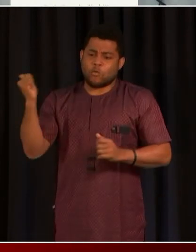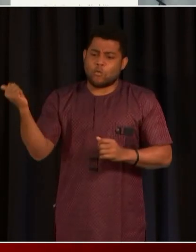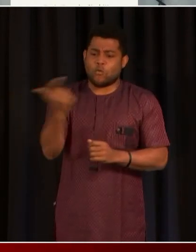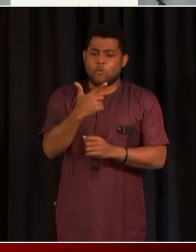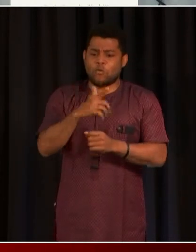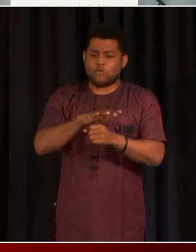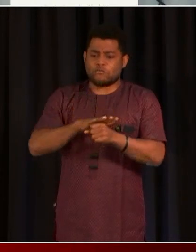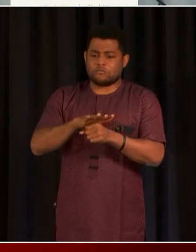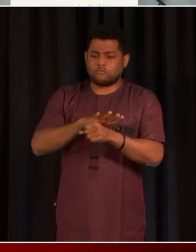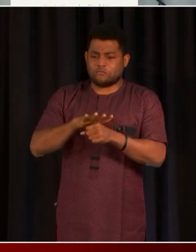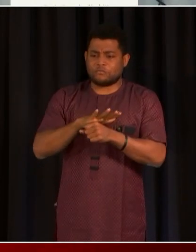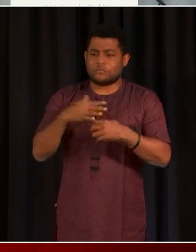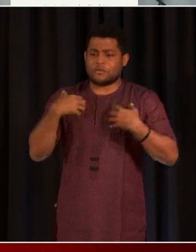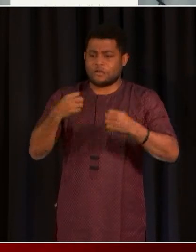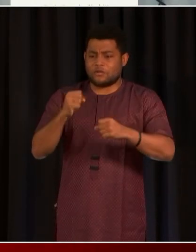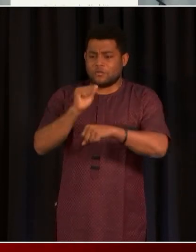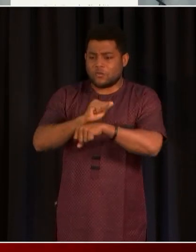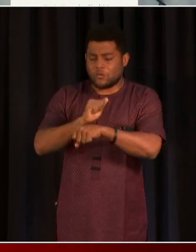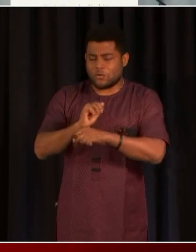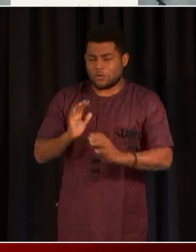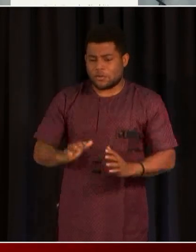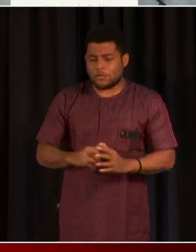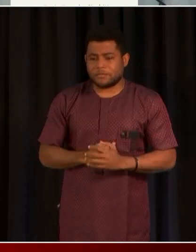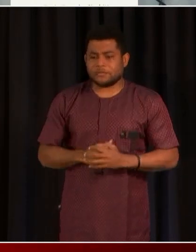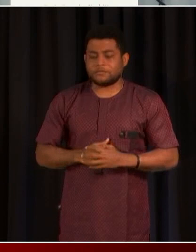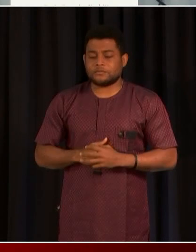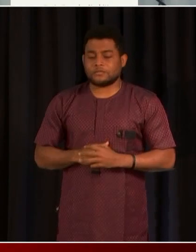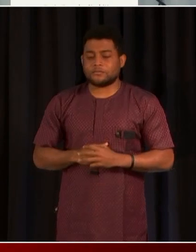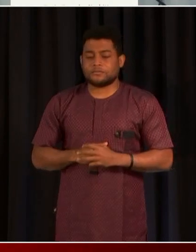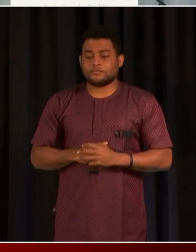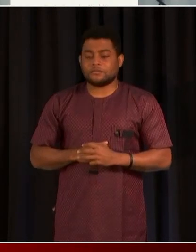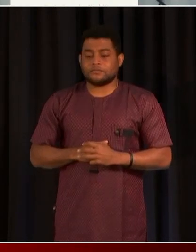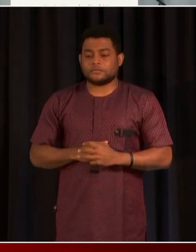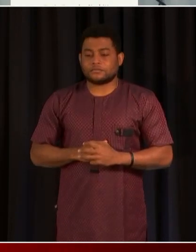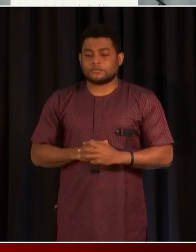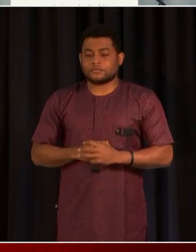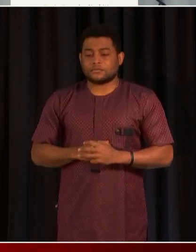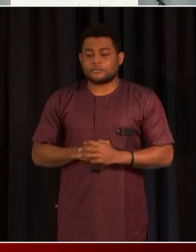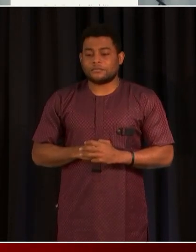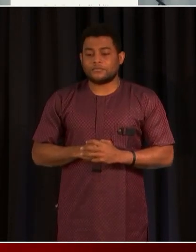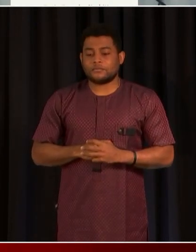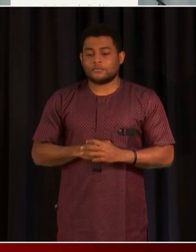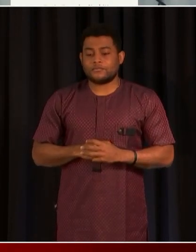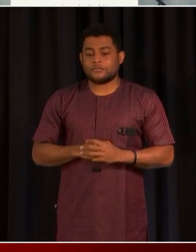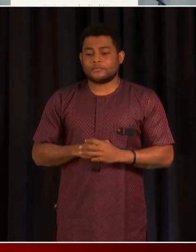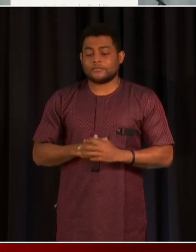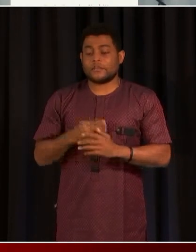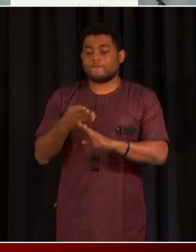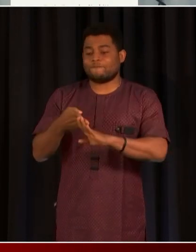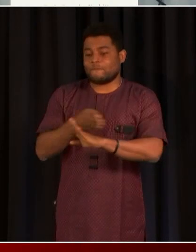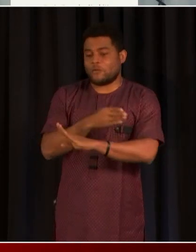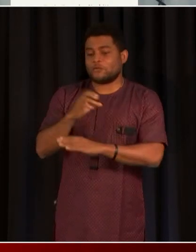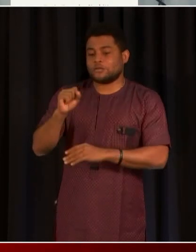all health care workers in the District of Columbia must receive at least one dose.